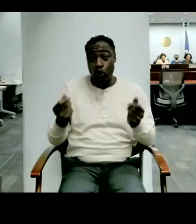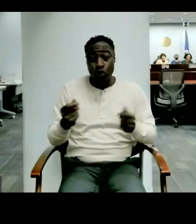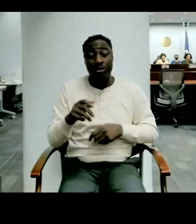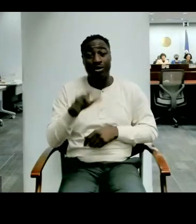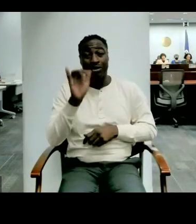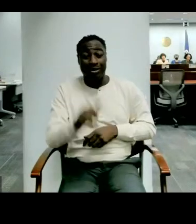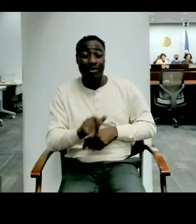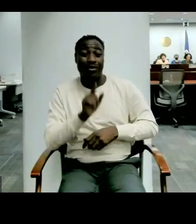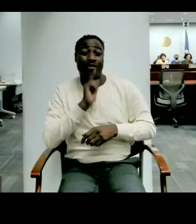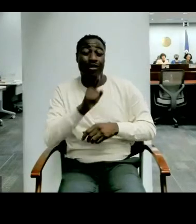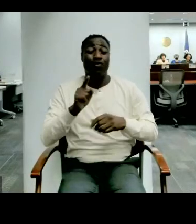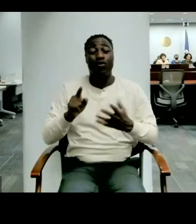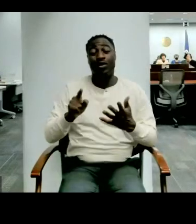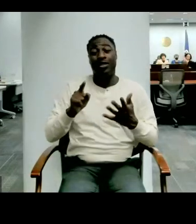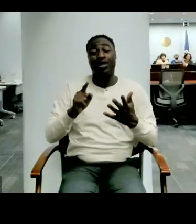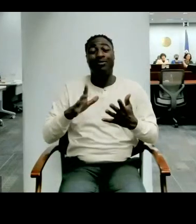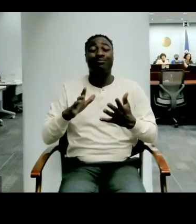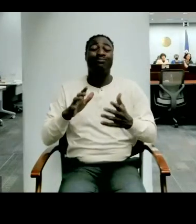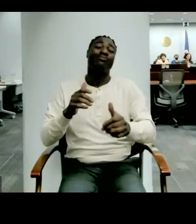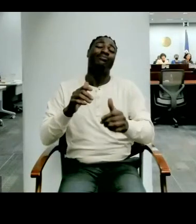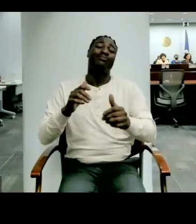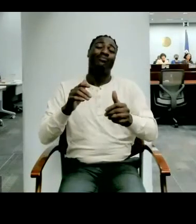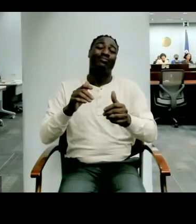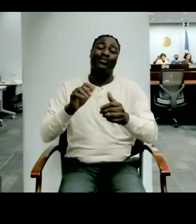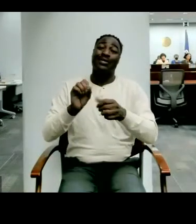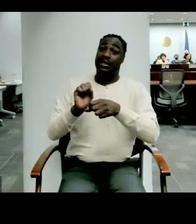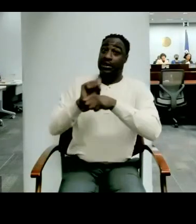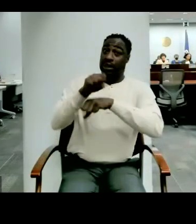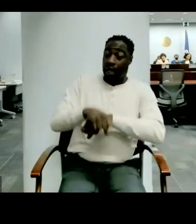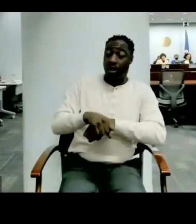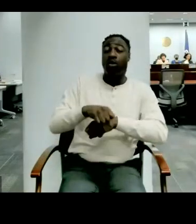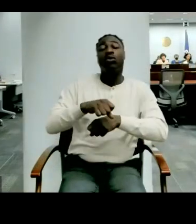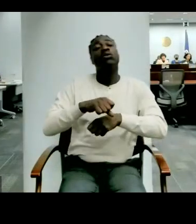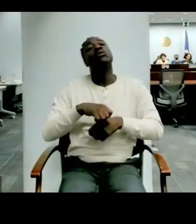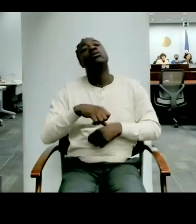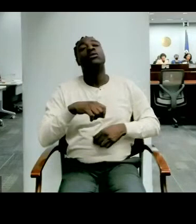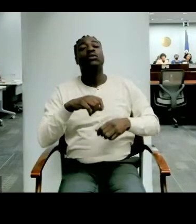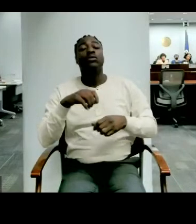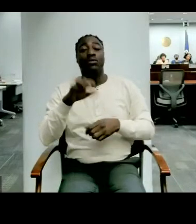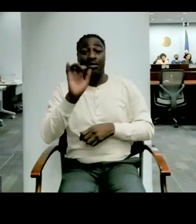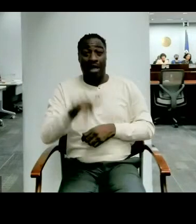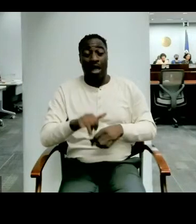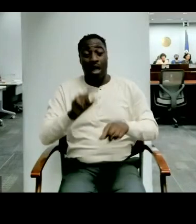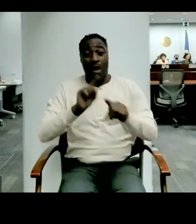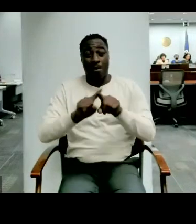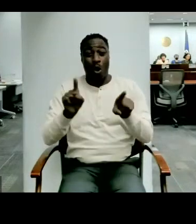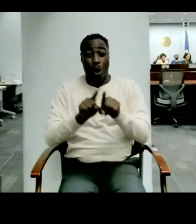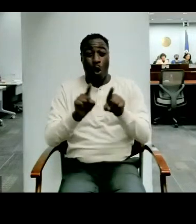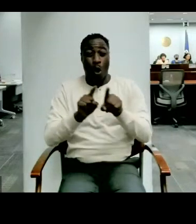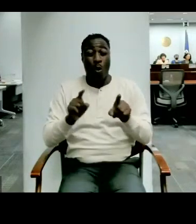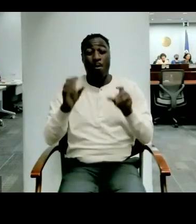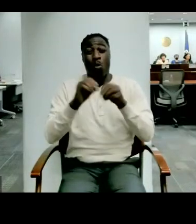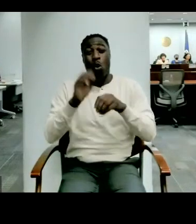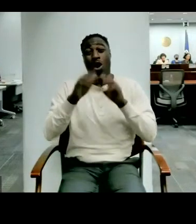at occupational segregation beyond what the EEOC can do, but also the EEOC looking at